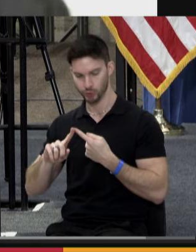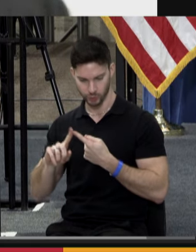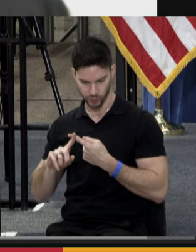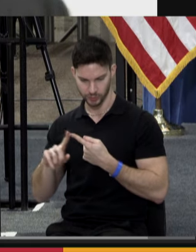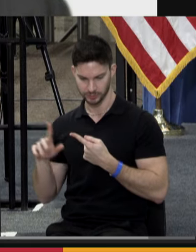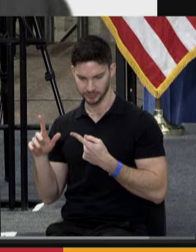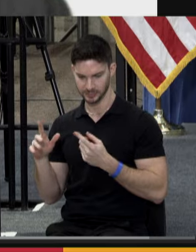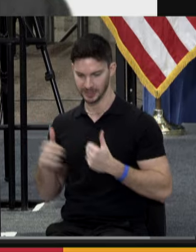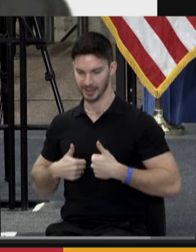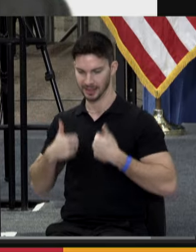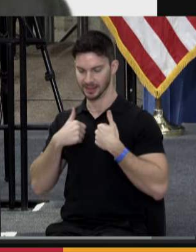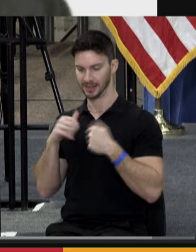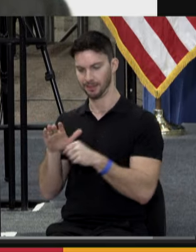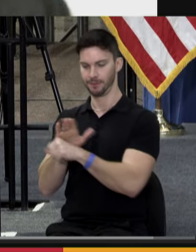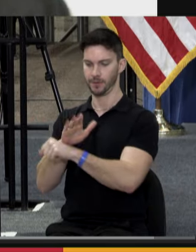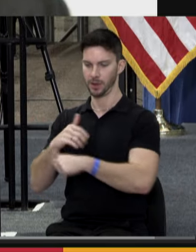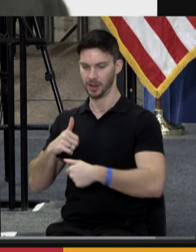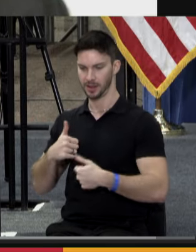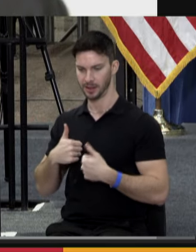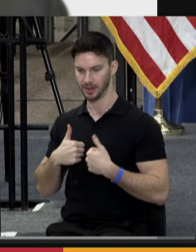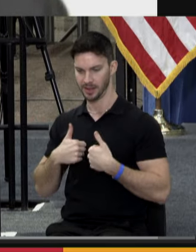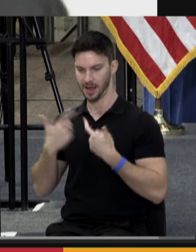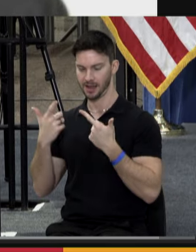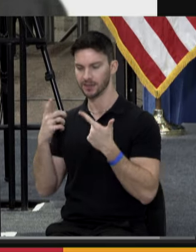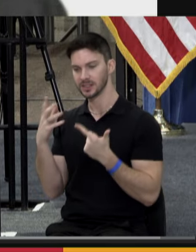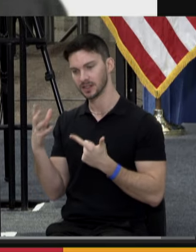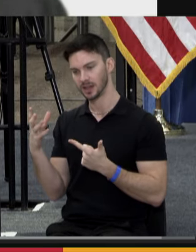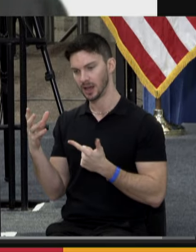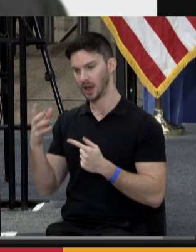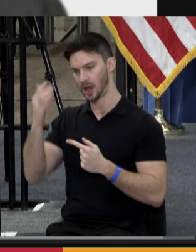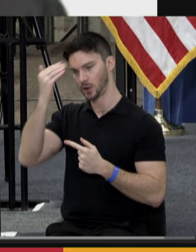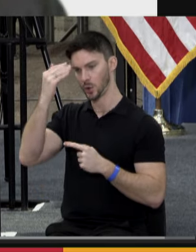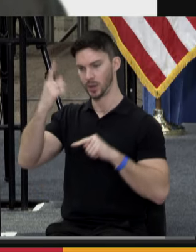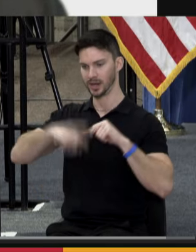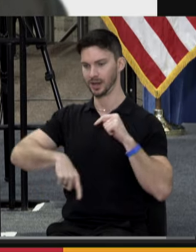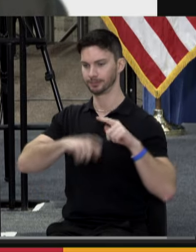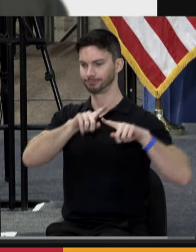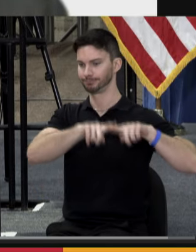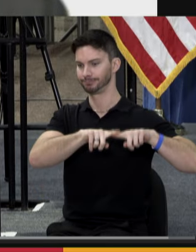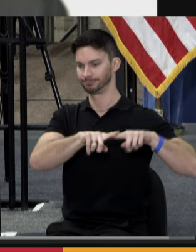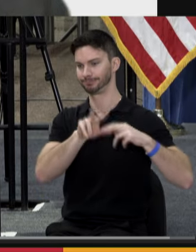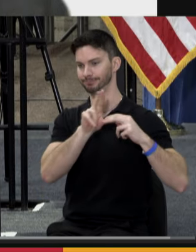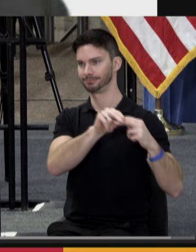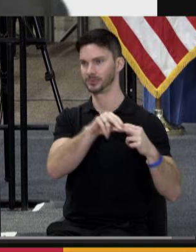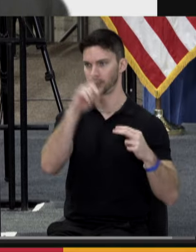do this work, but I know it can't continue to rely on personal sacrifice. Thank you for recognizing